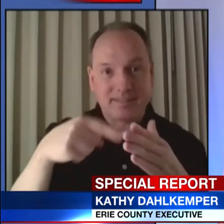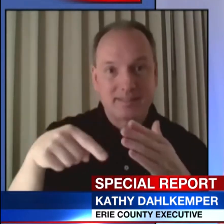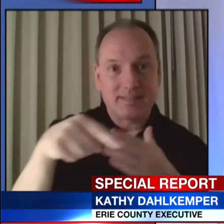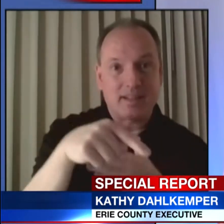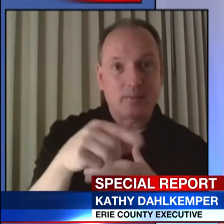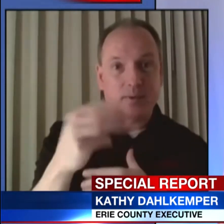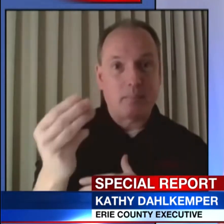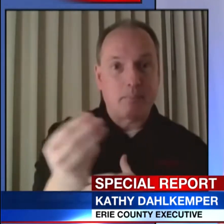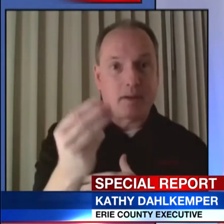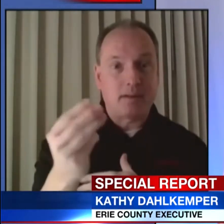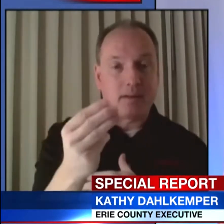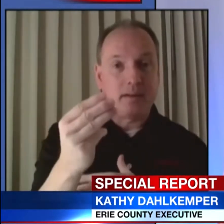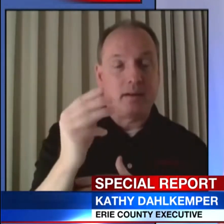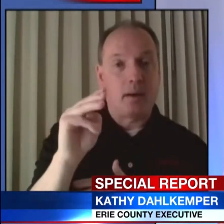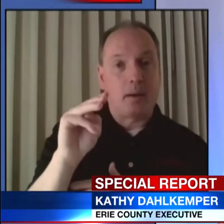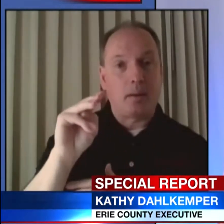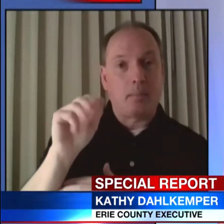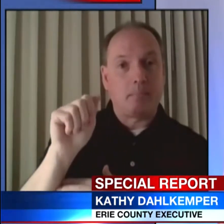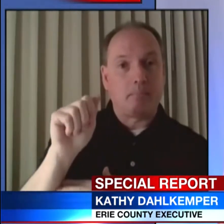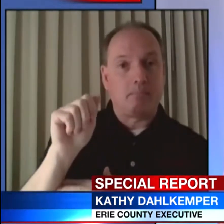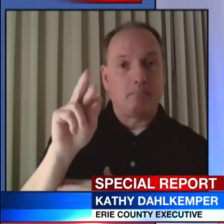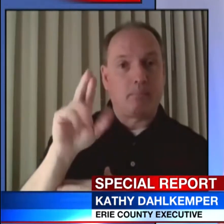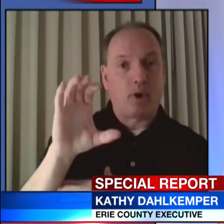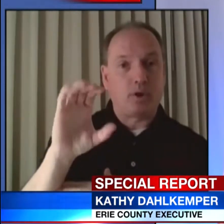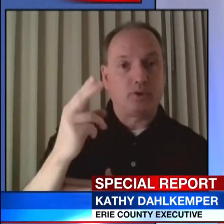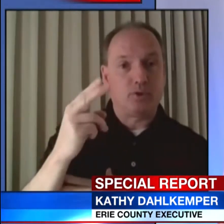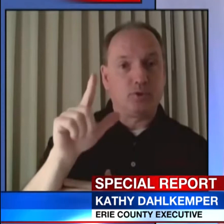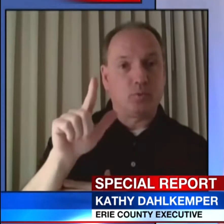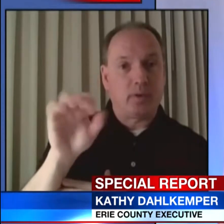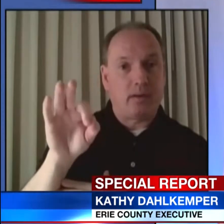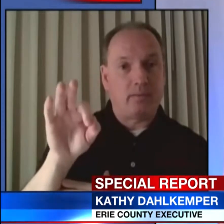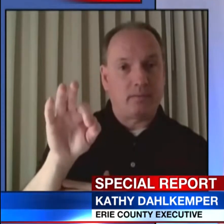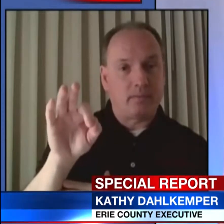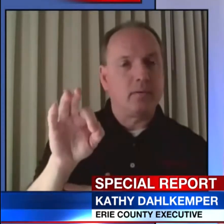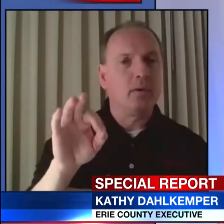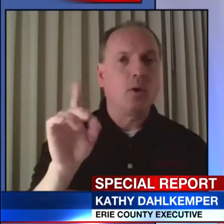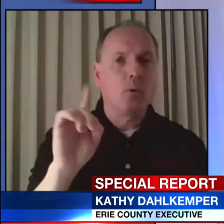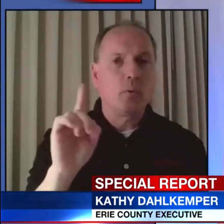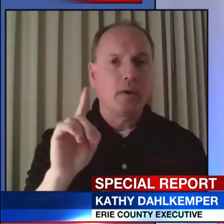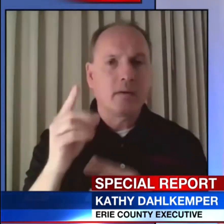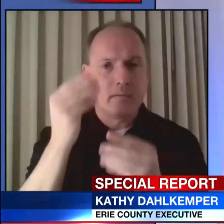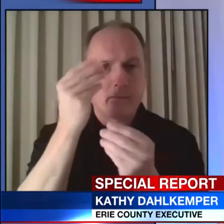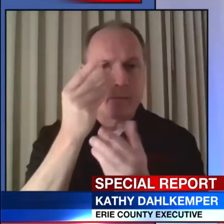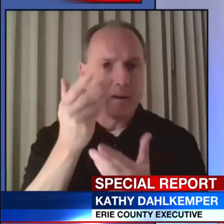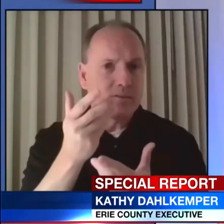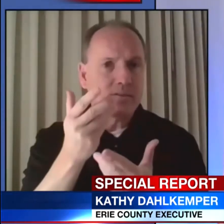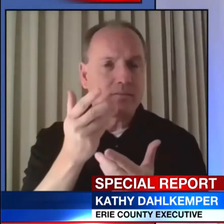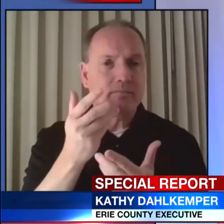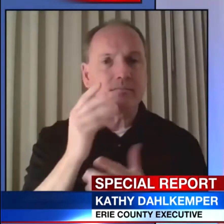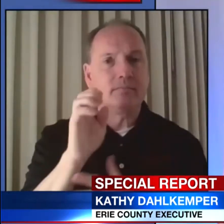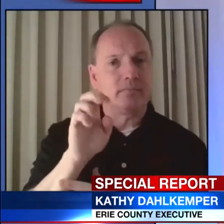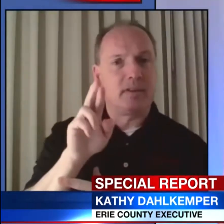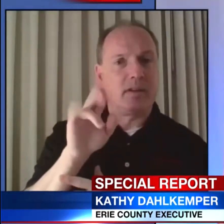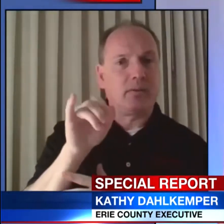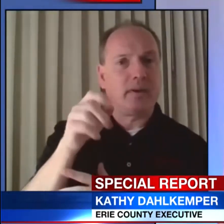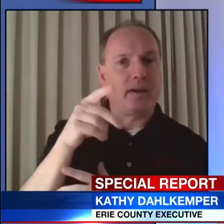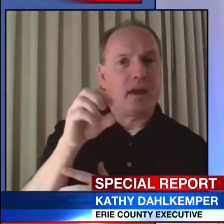PROGRAM. THIS PROGRAM WILL OPEN NEXT MONDAY, MARCH 29.